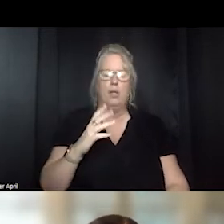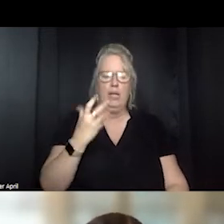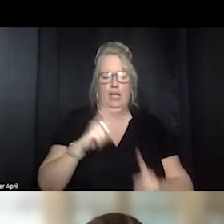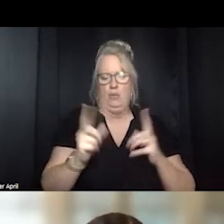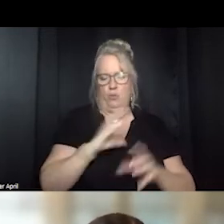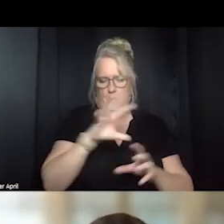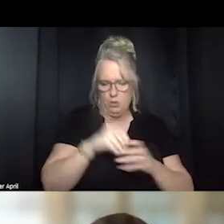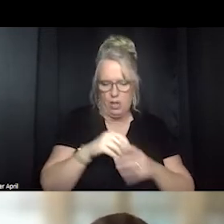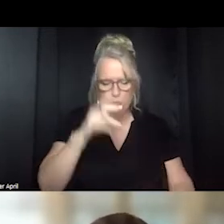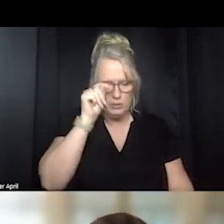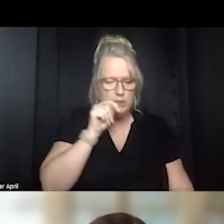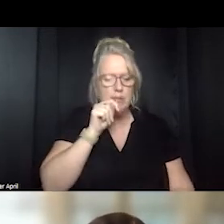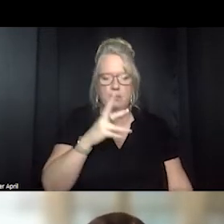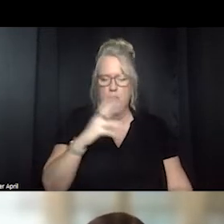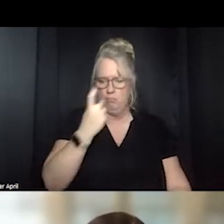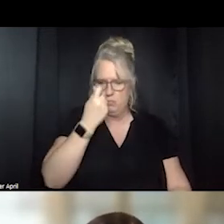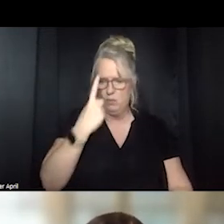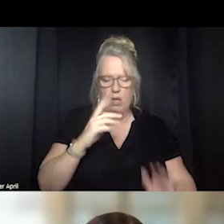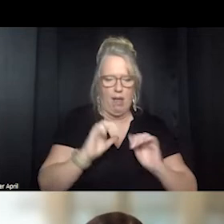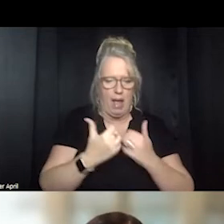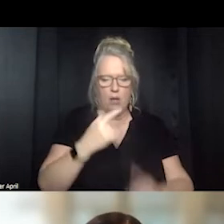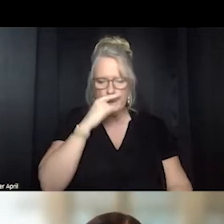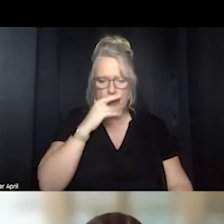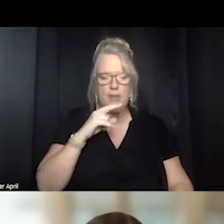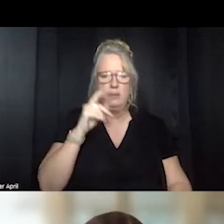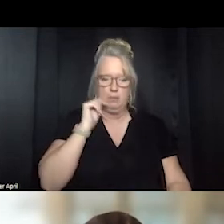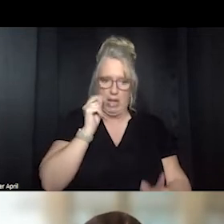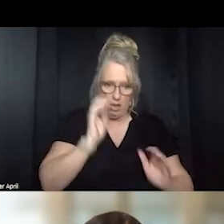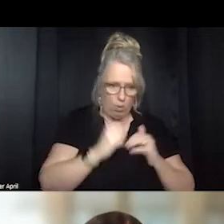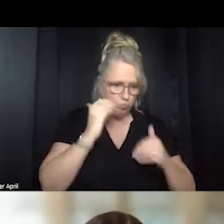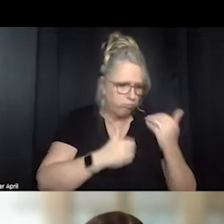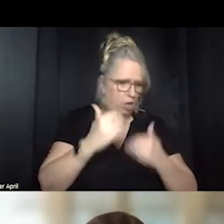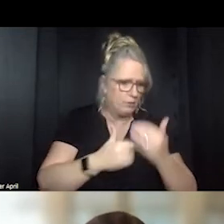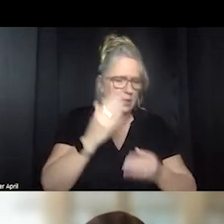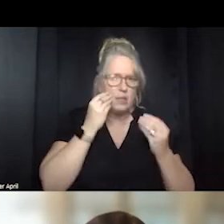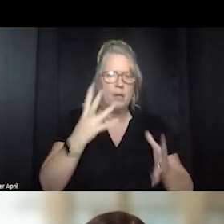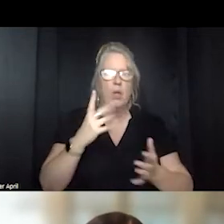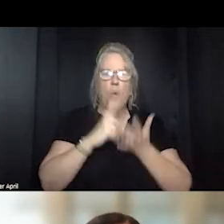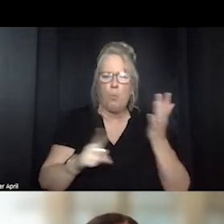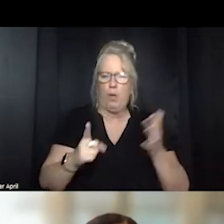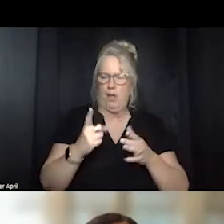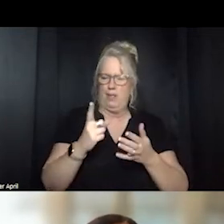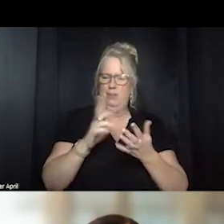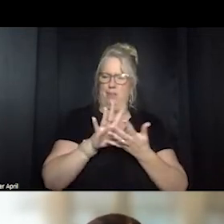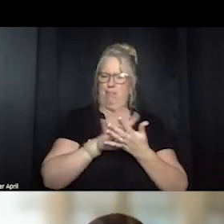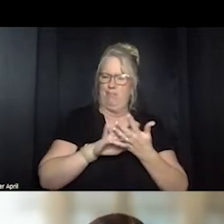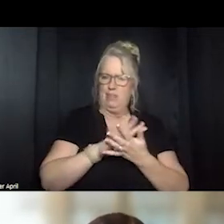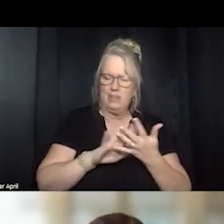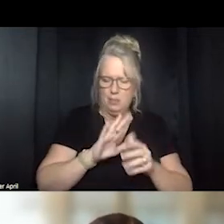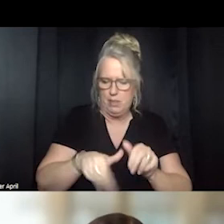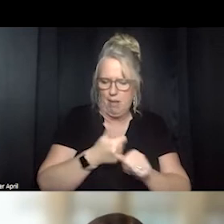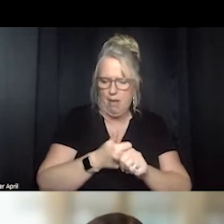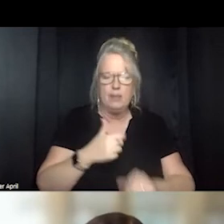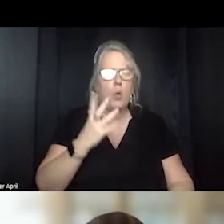IS UNDERSTANDING, HOW KIDS, AND TEENS, PROCESS INFORMATION. ESPECIALLY IN EMOTIONALLY CHARGED